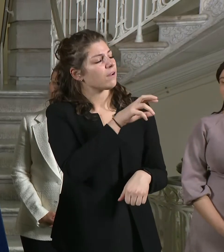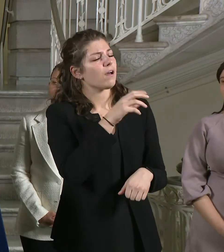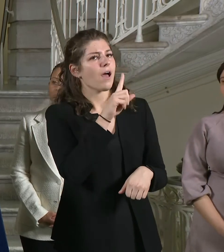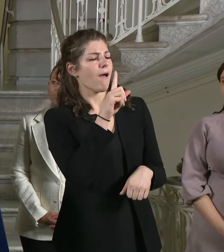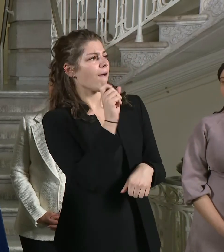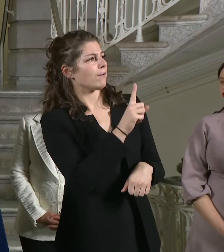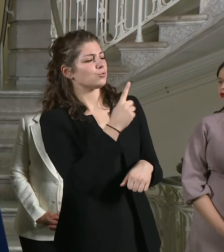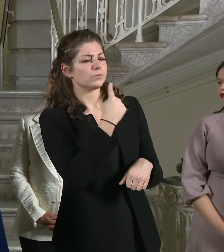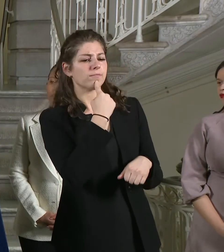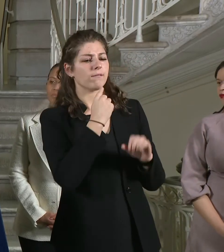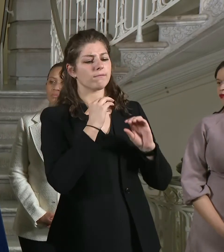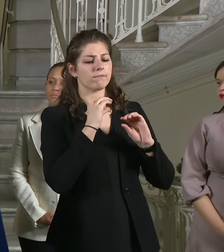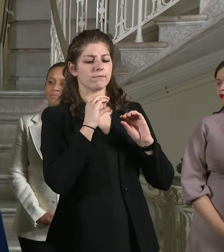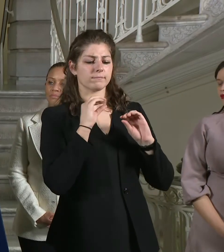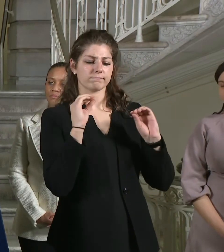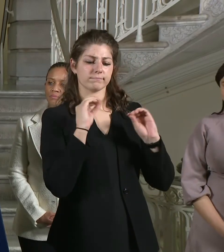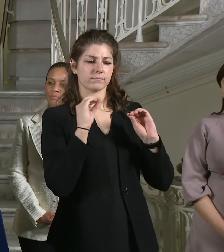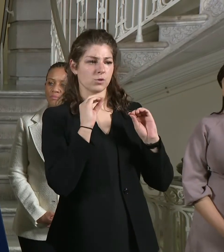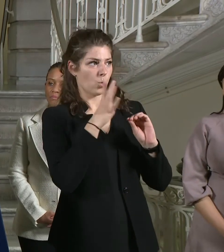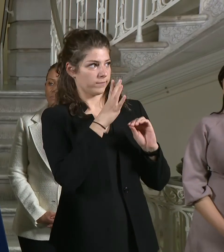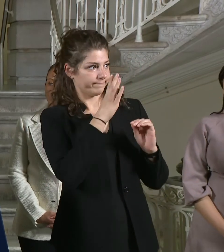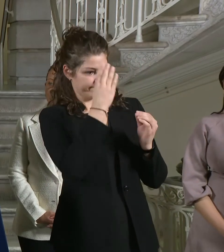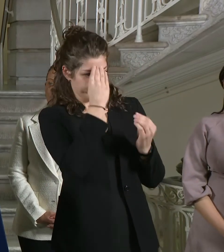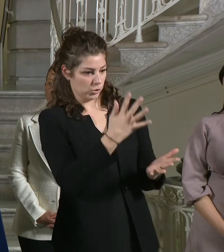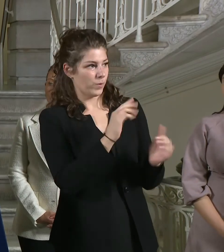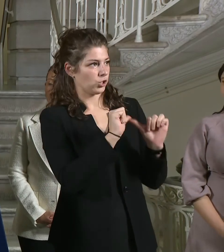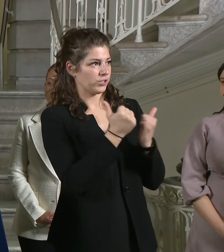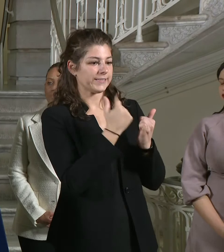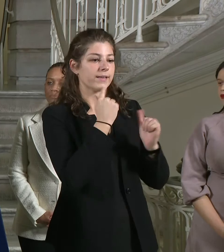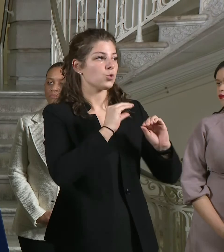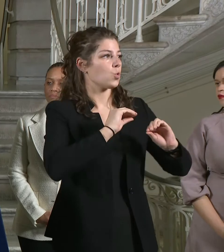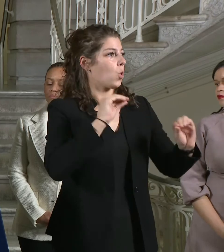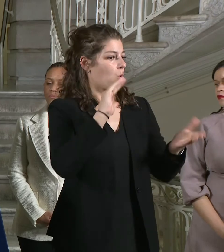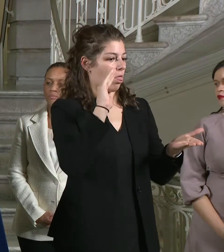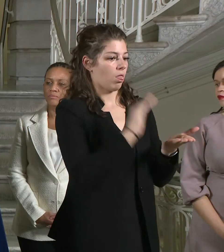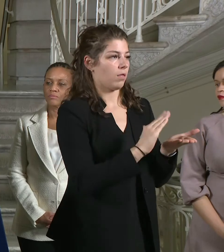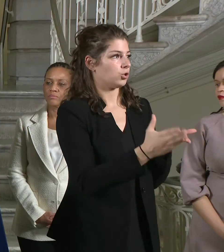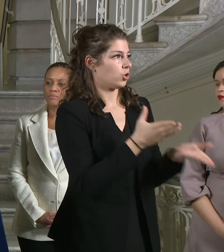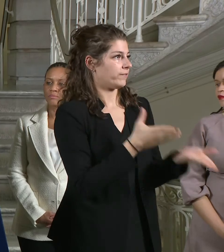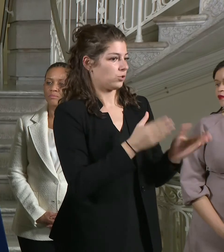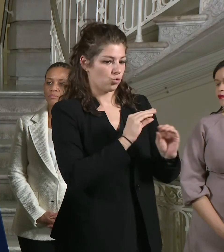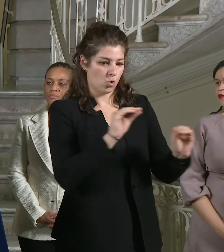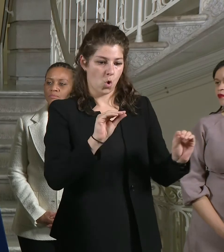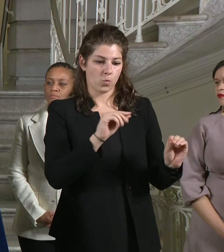THAT. YOU SAID